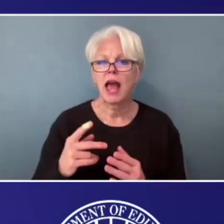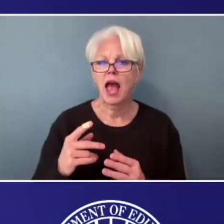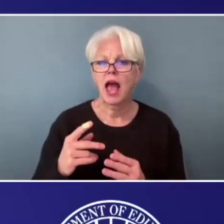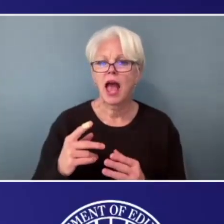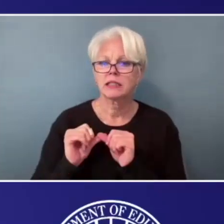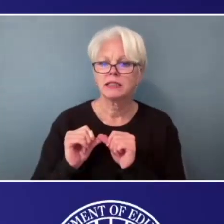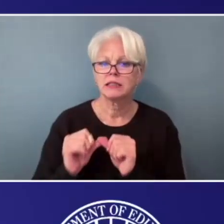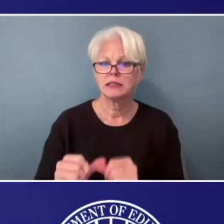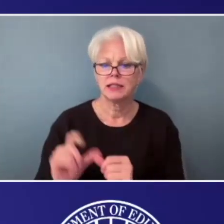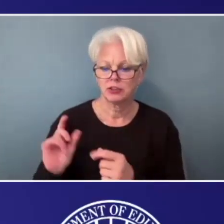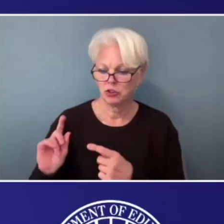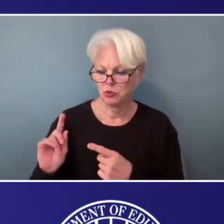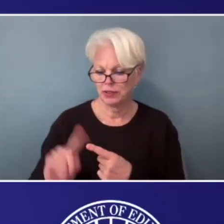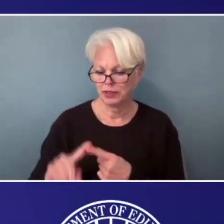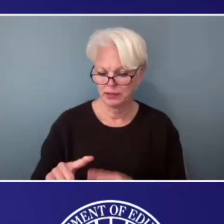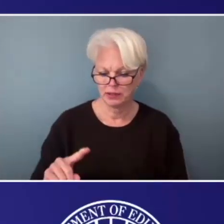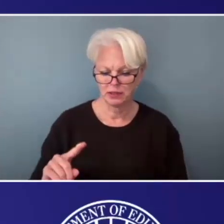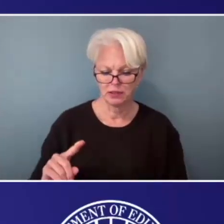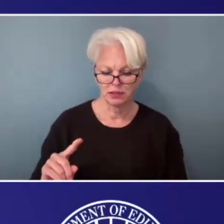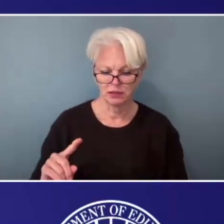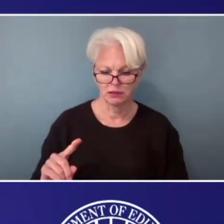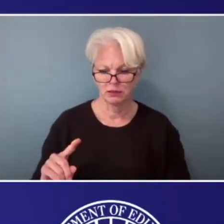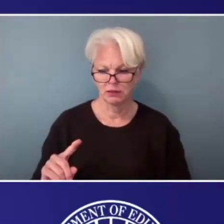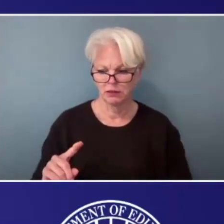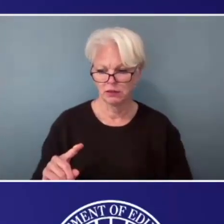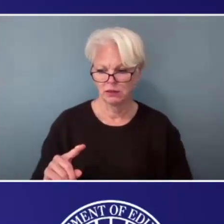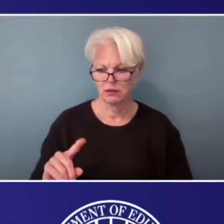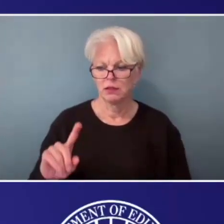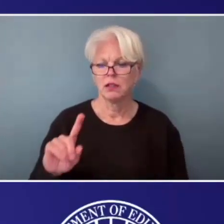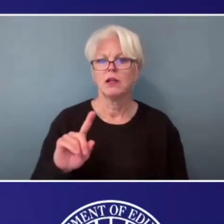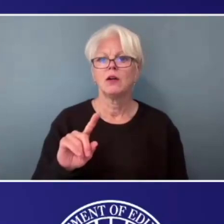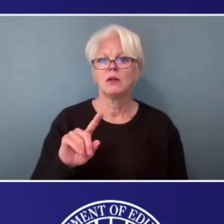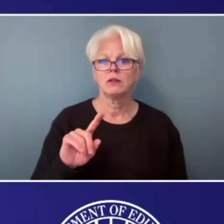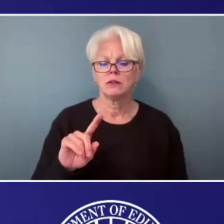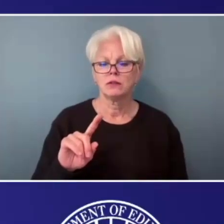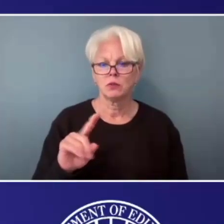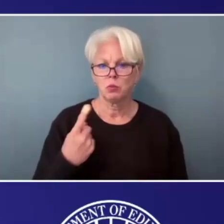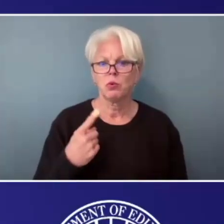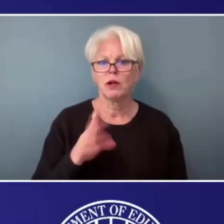up until the One Big Beautiful Bill under OGC's interpretation,